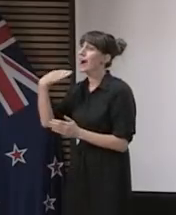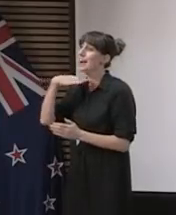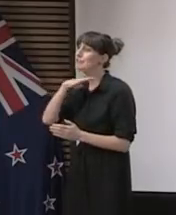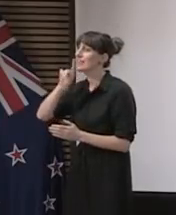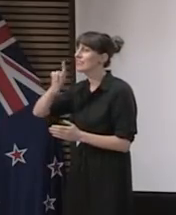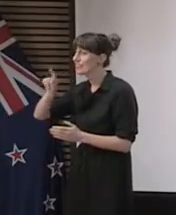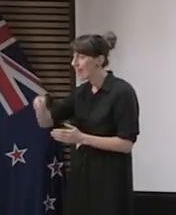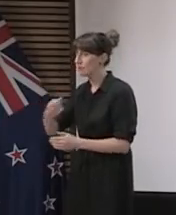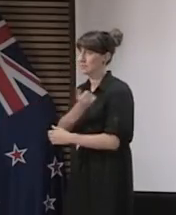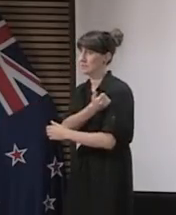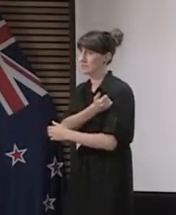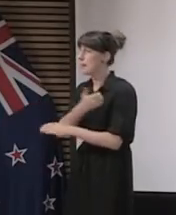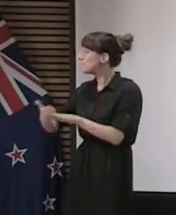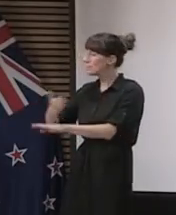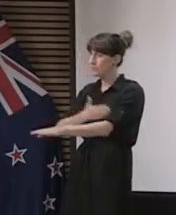even known about.